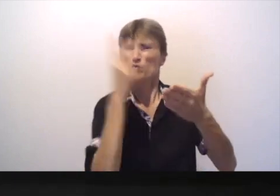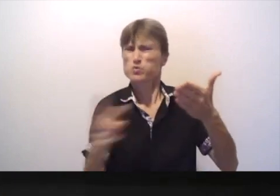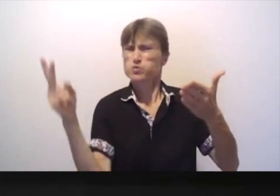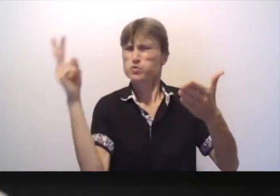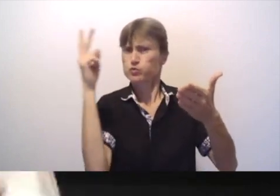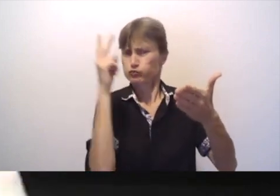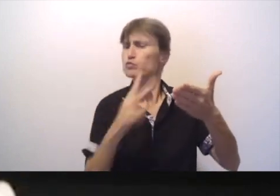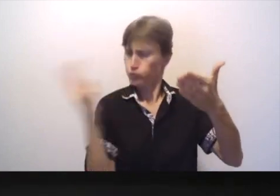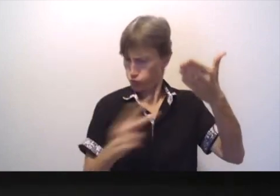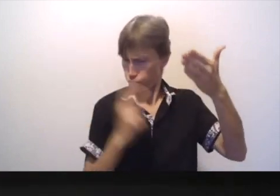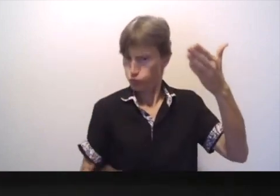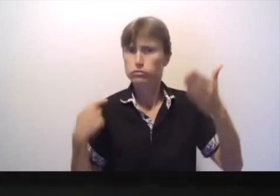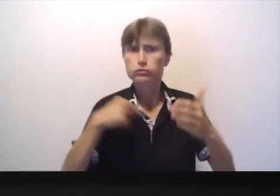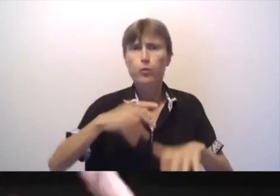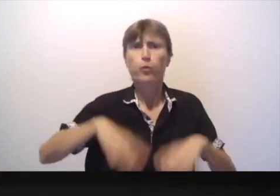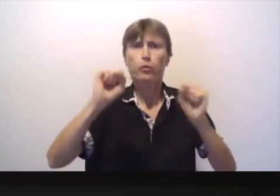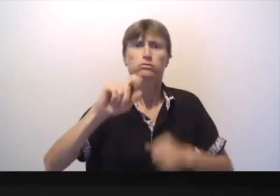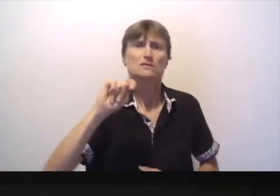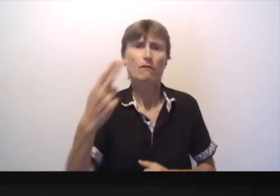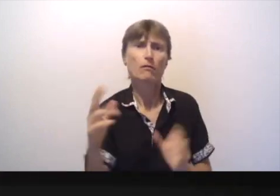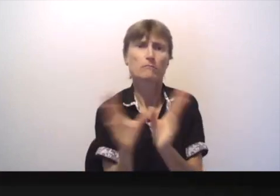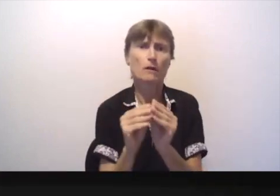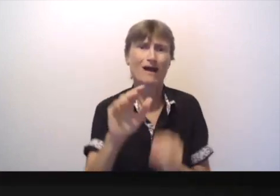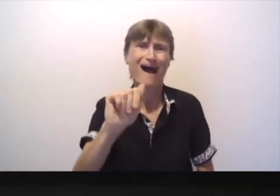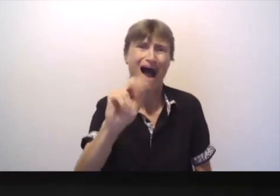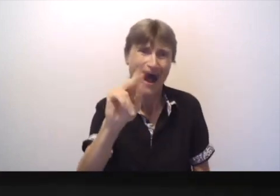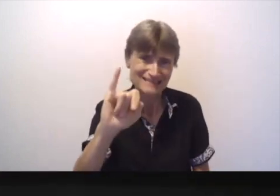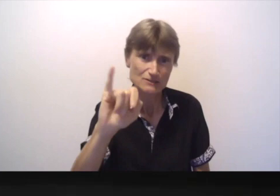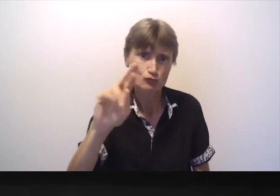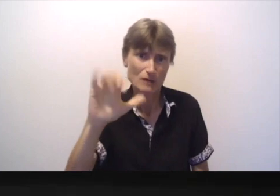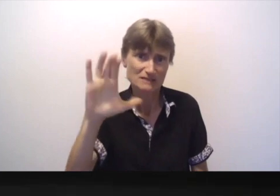anti-racism town halls our next one is actually this afternoon at three o'clock